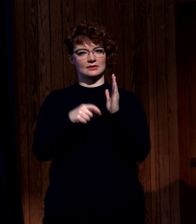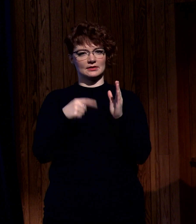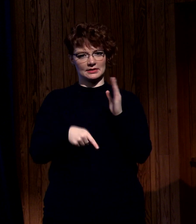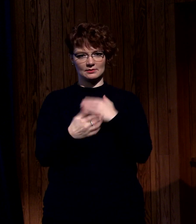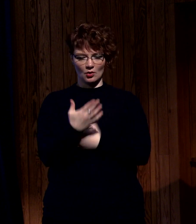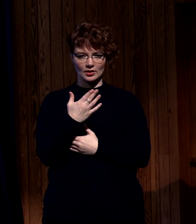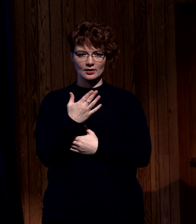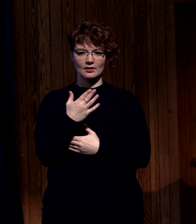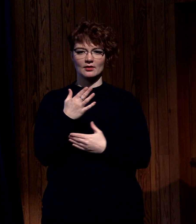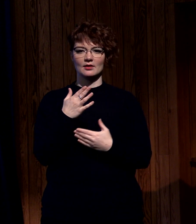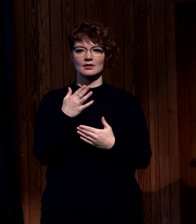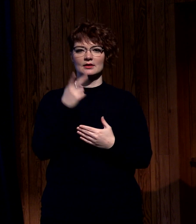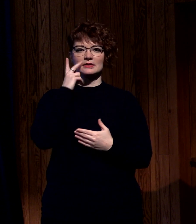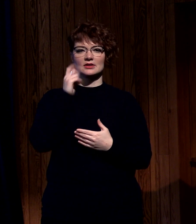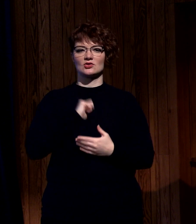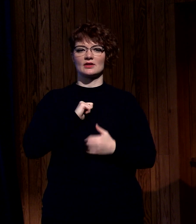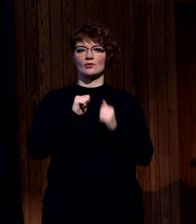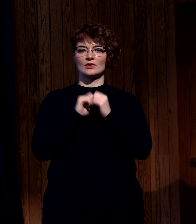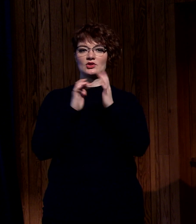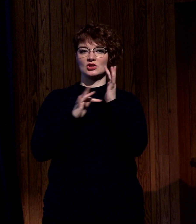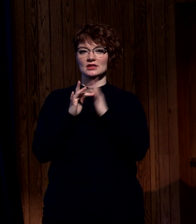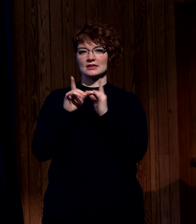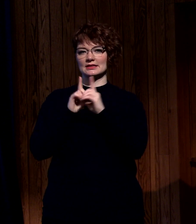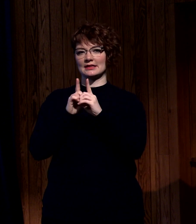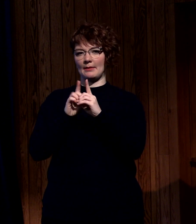ourselves with Jesus and the disciples in what's known as the